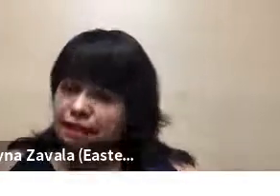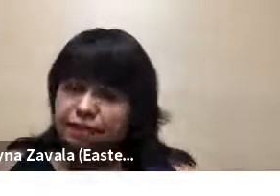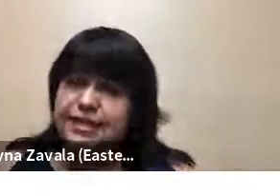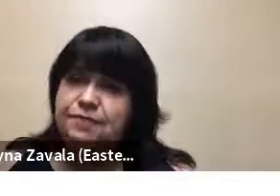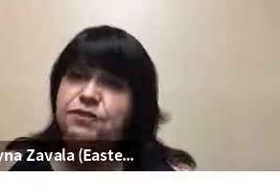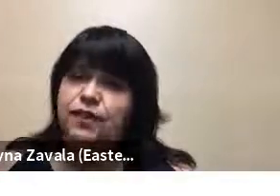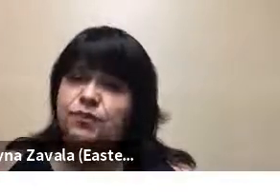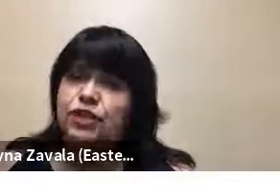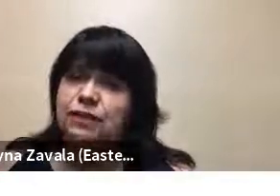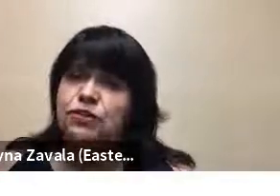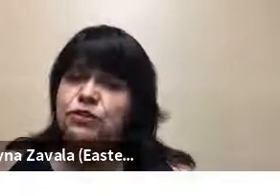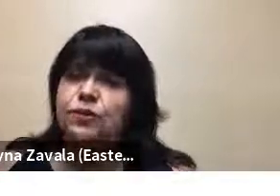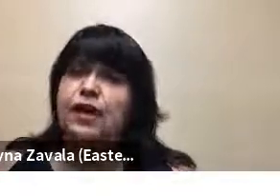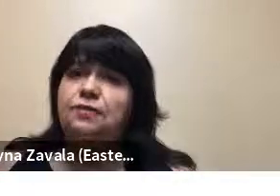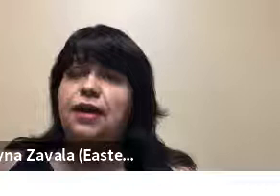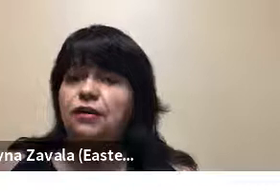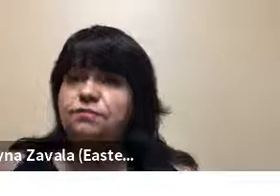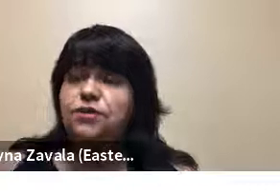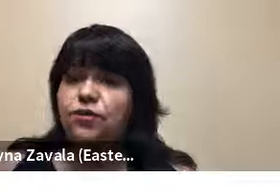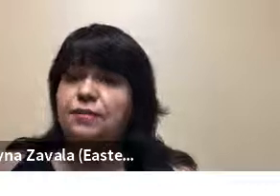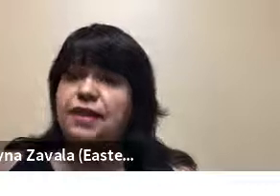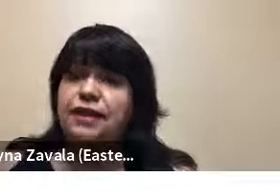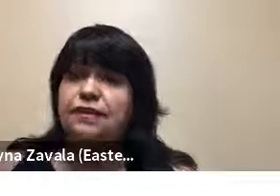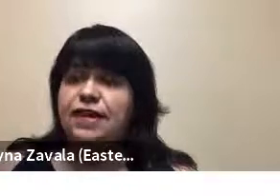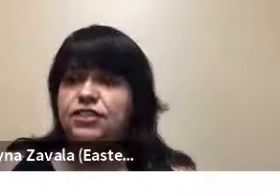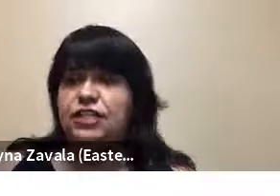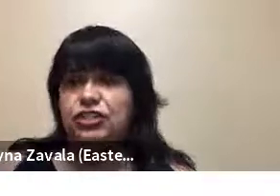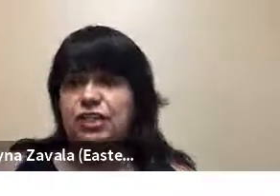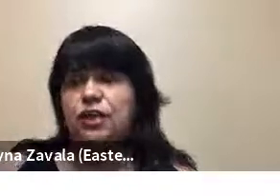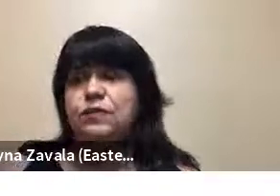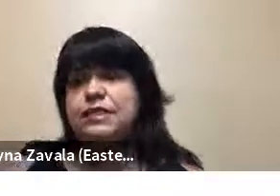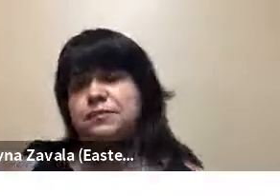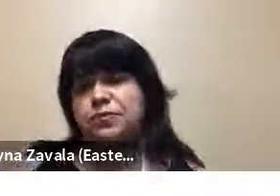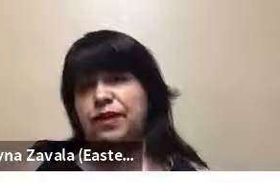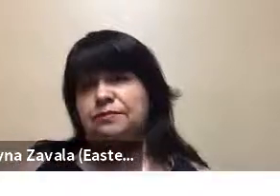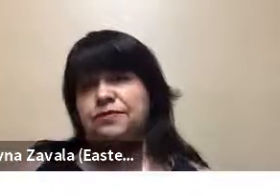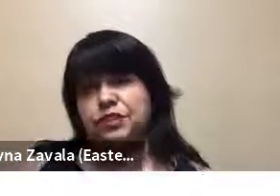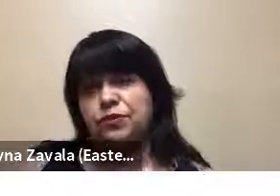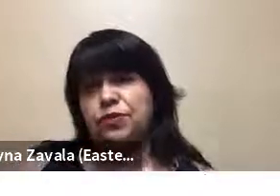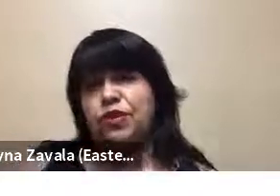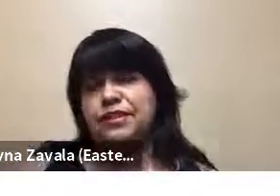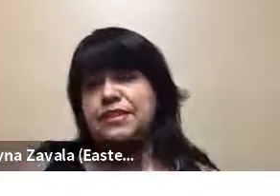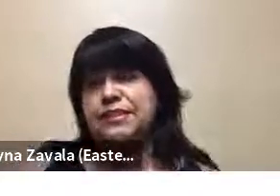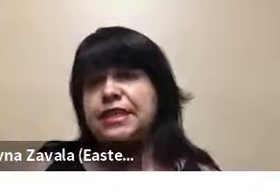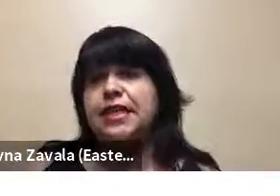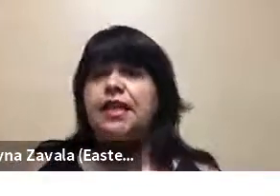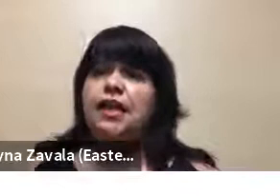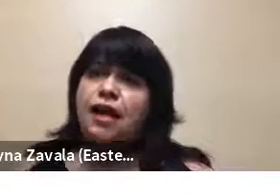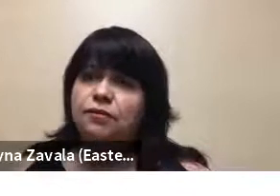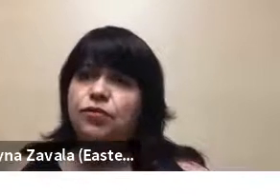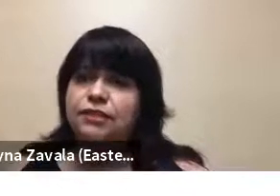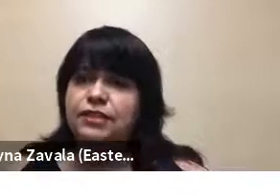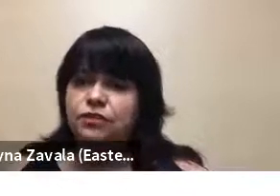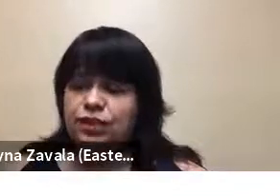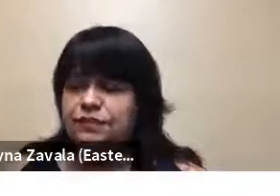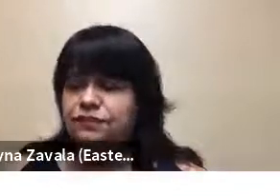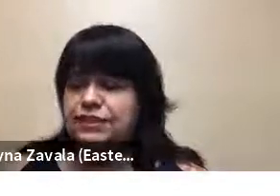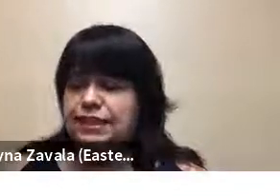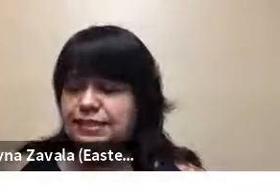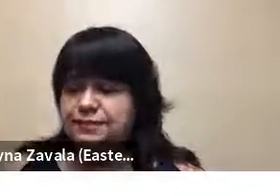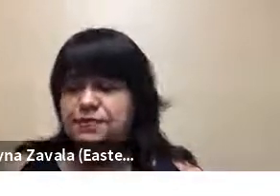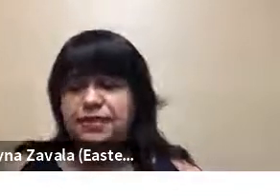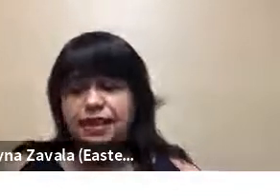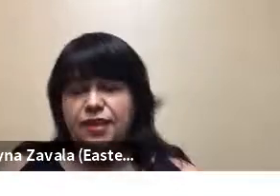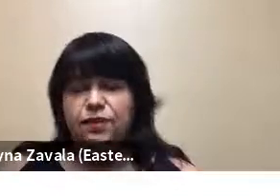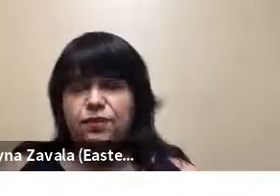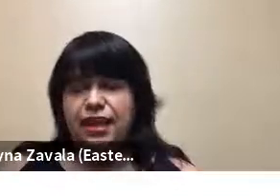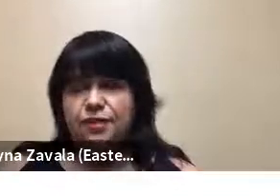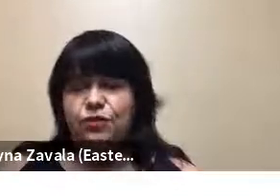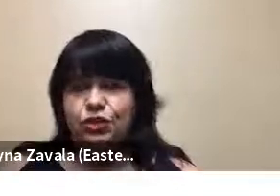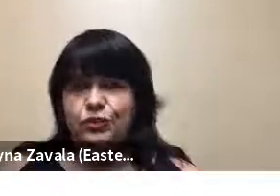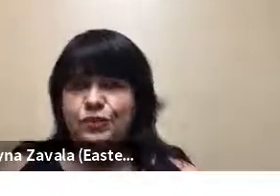Reyna Zavala (Easterseals): And the times for them to come to our program and get the vaccination here, it was a smooth process throughout the three different dates and we were able to.